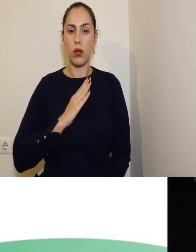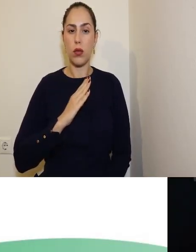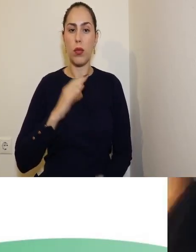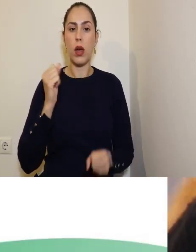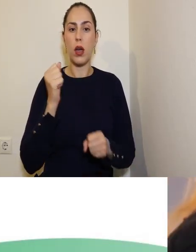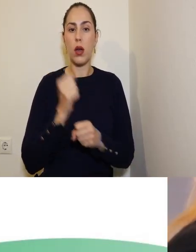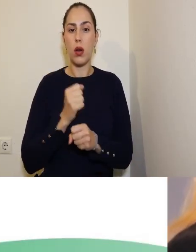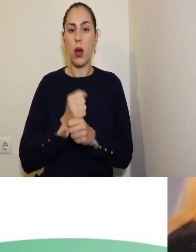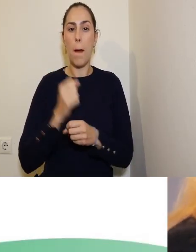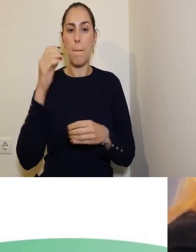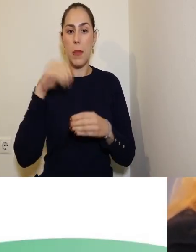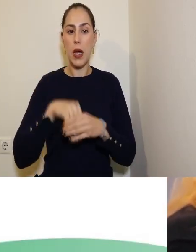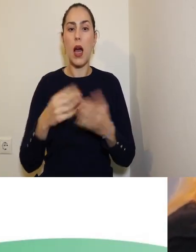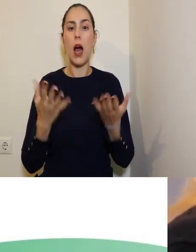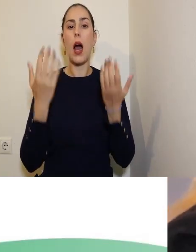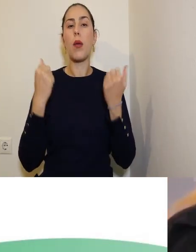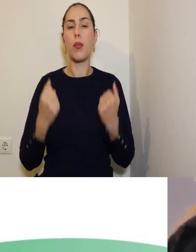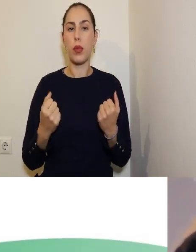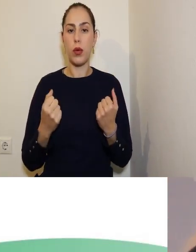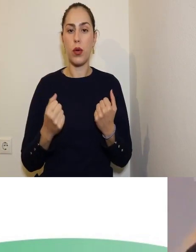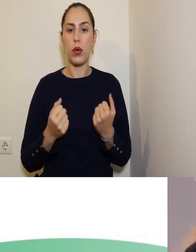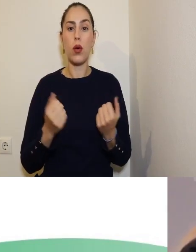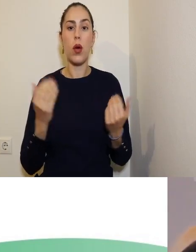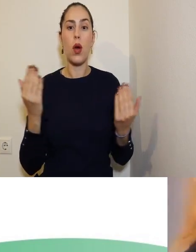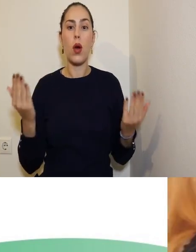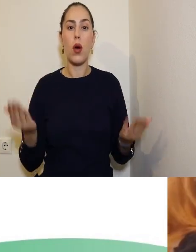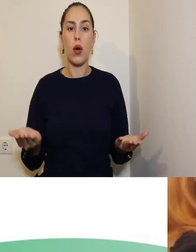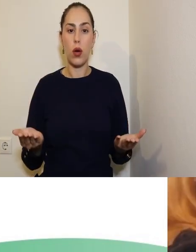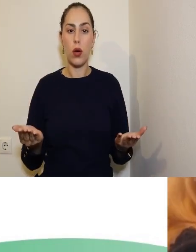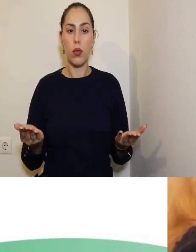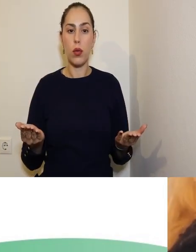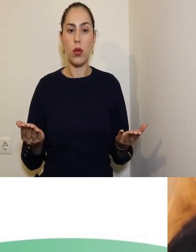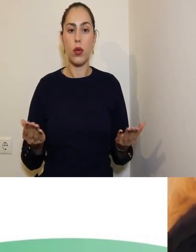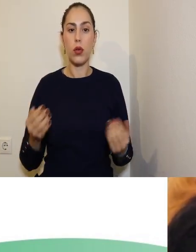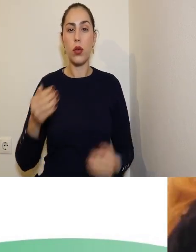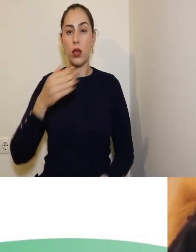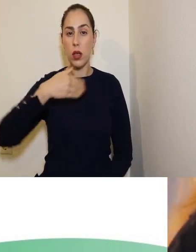If you do not currently employ deaf or hard of hearing people, would you consider hiring them in the future? What would make it easier, especially in a green business?